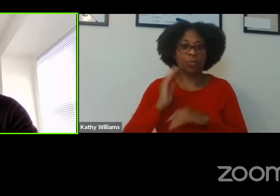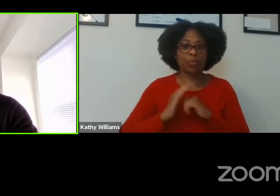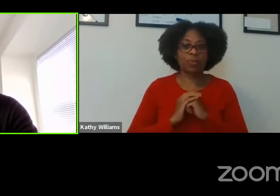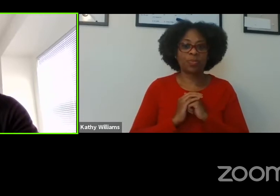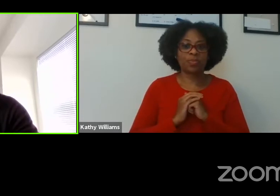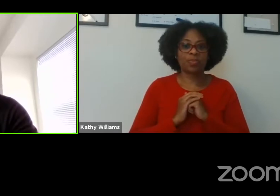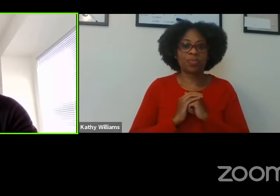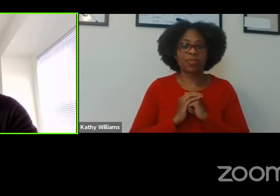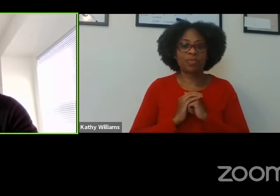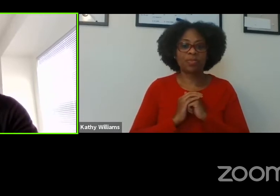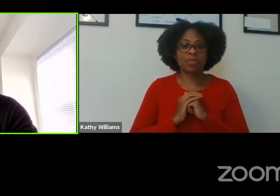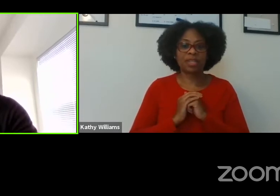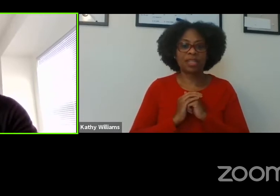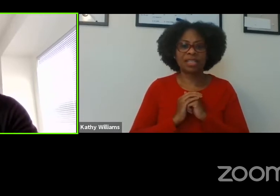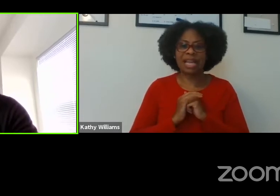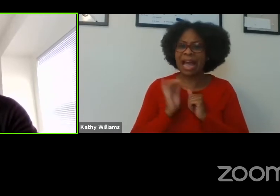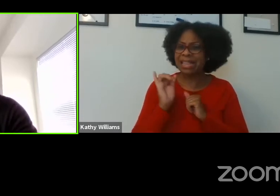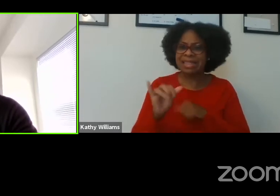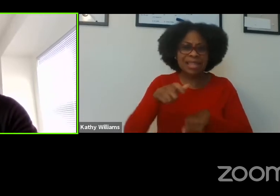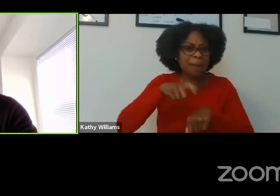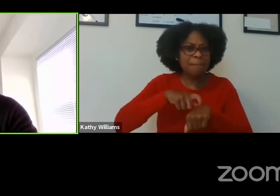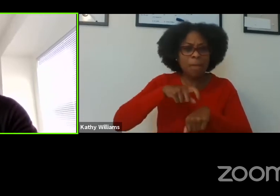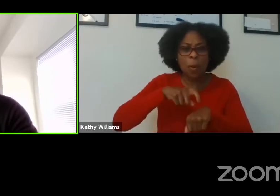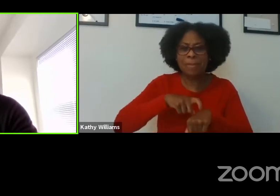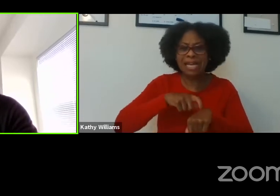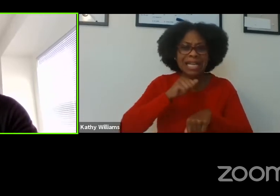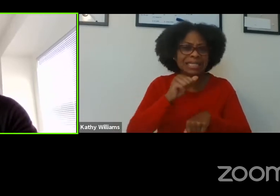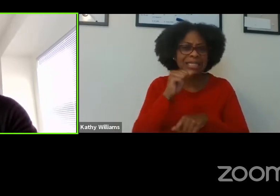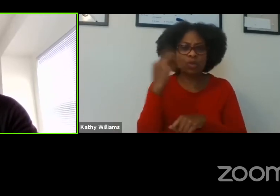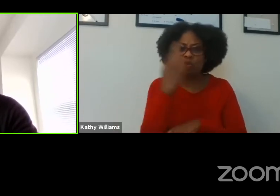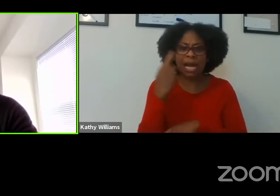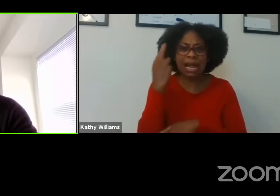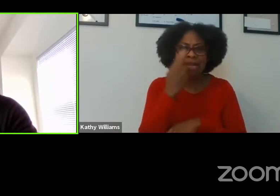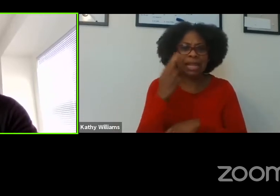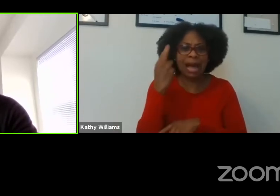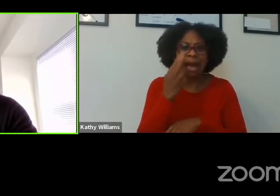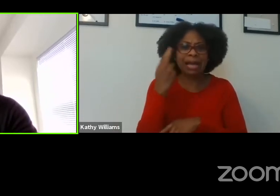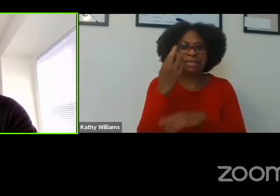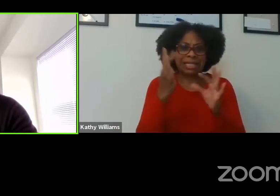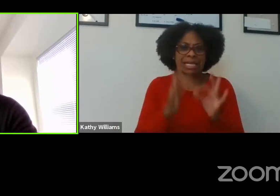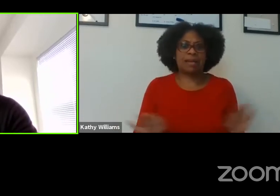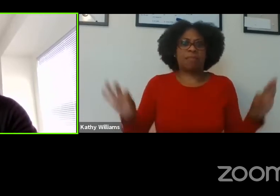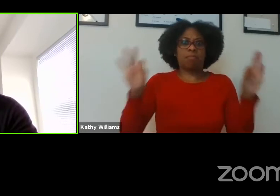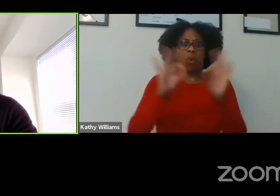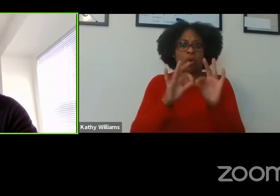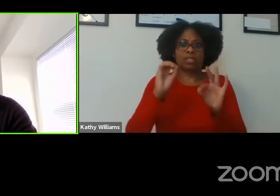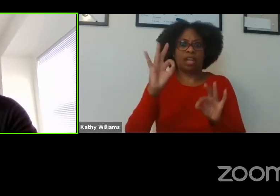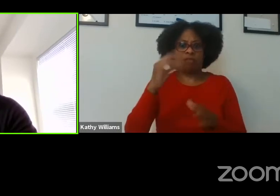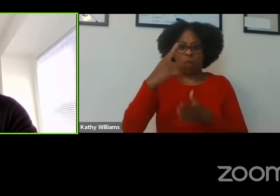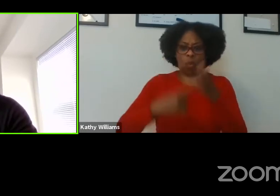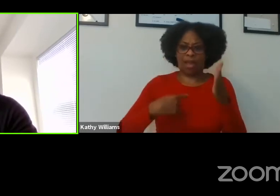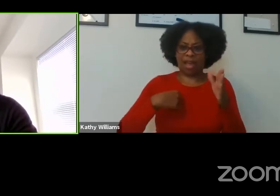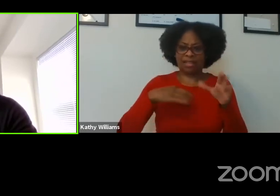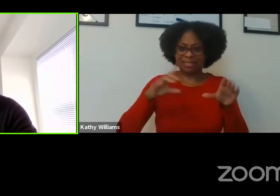At the moment, I didn't realize the magnitude of what I did, like what it meant for me, like